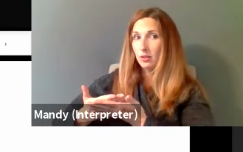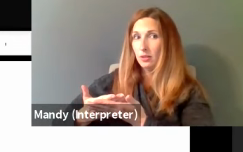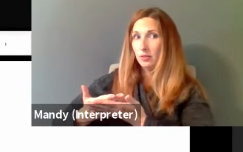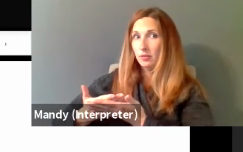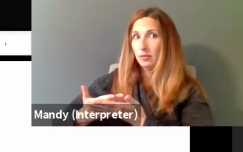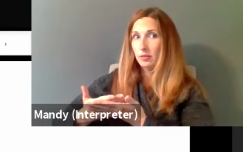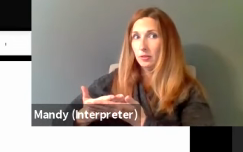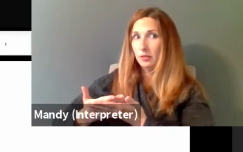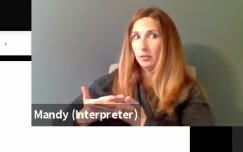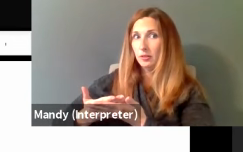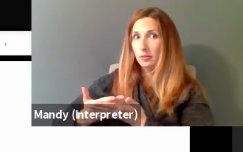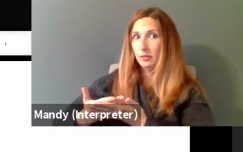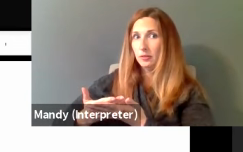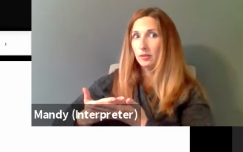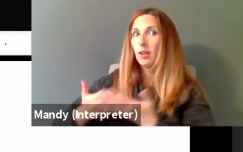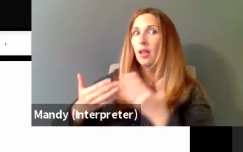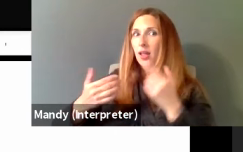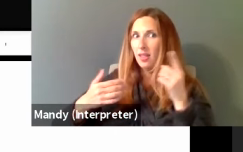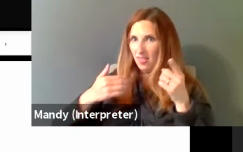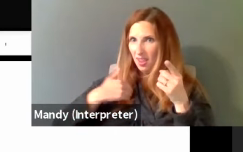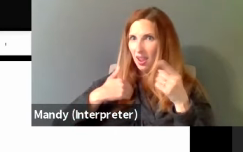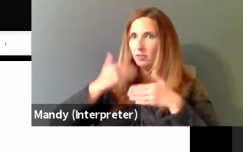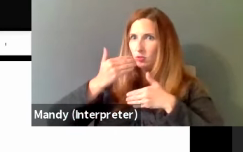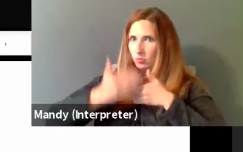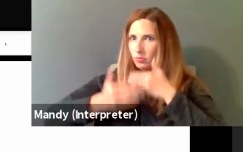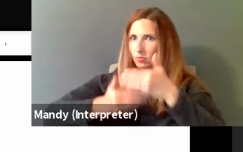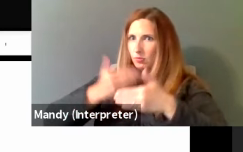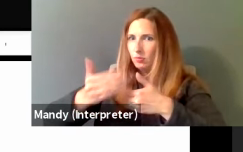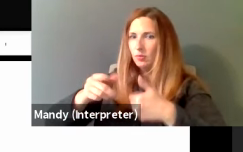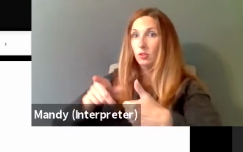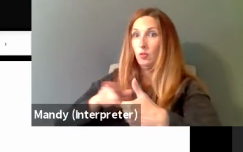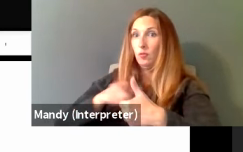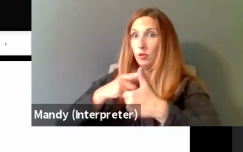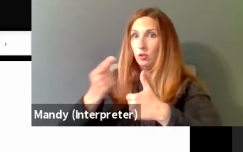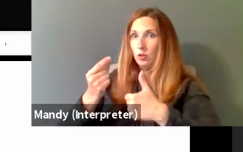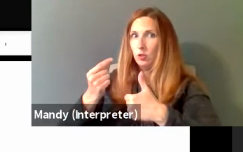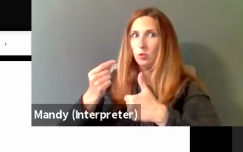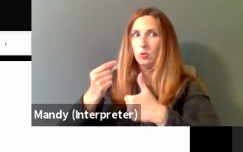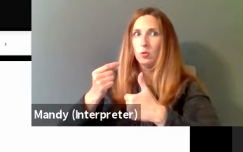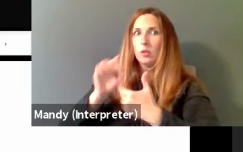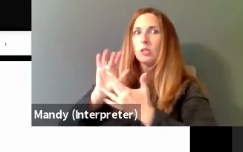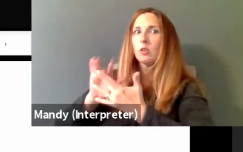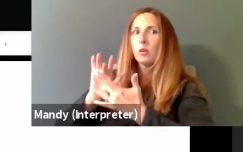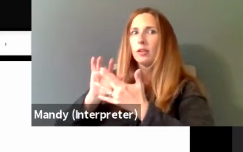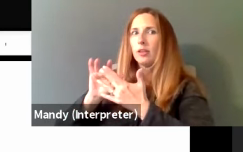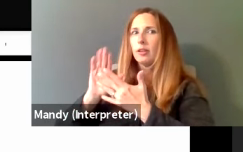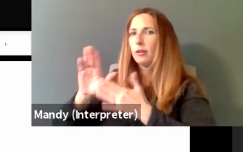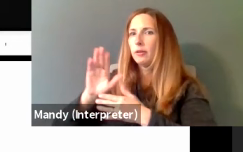step by step approach. So the first place they go is to their trained bilingual staff at Exodus.